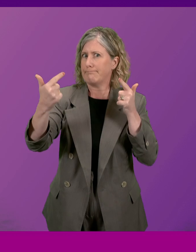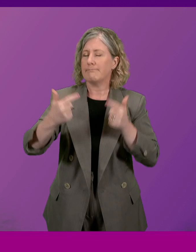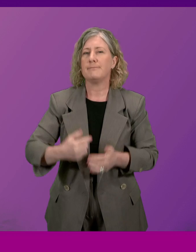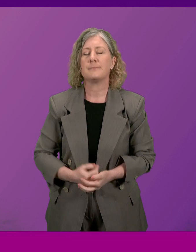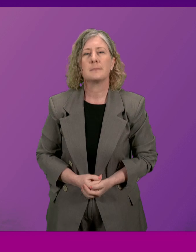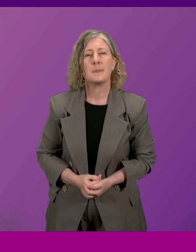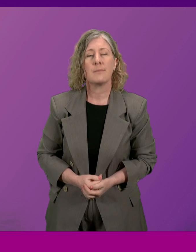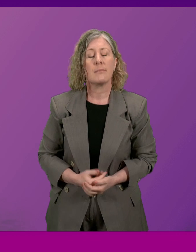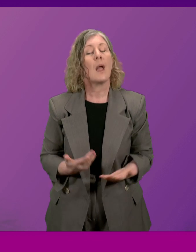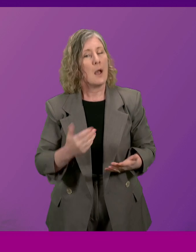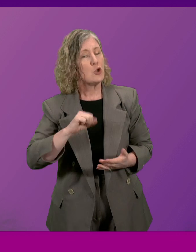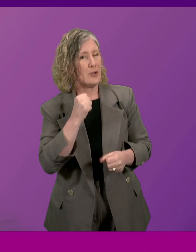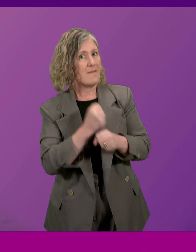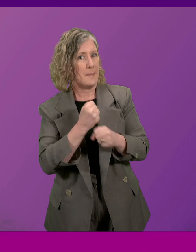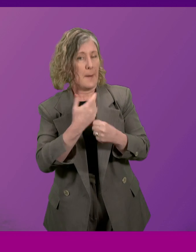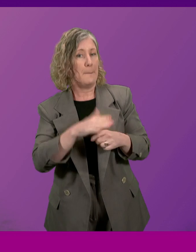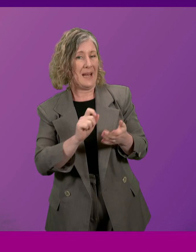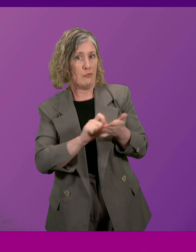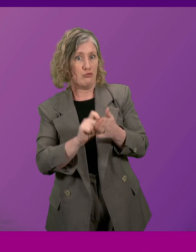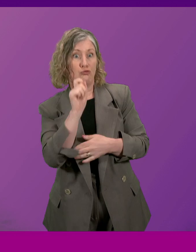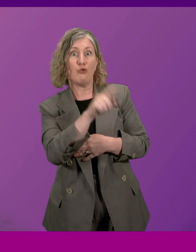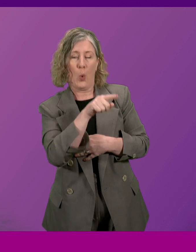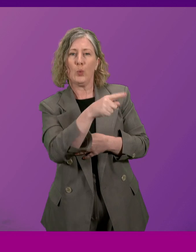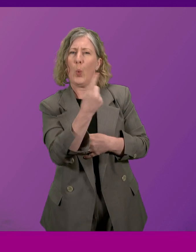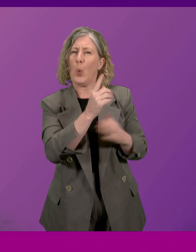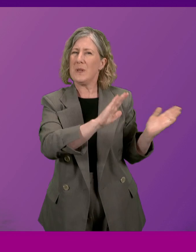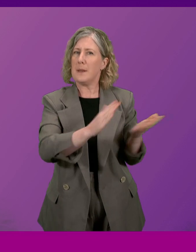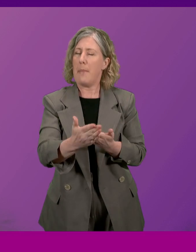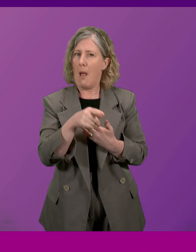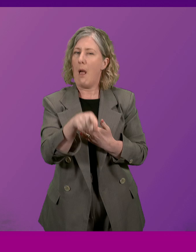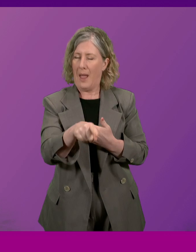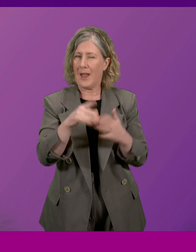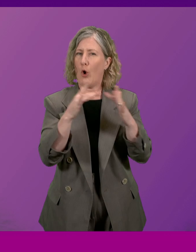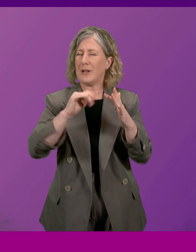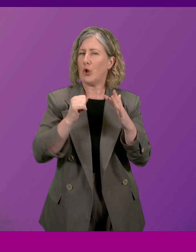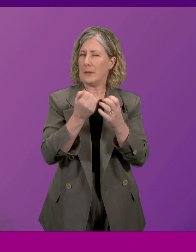The Scottish Government wrote to the supplier of Contact Scotland BSL on 4 December notifying it